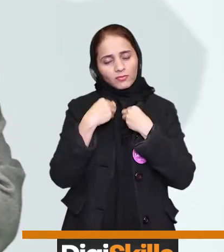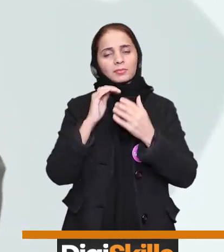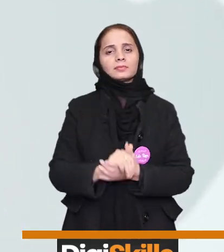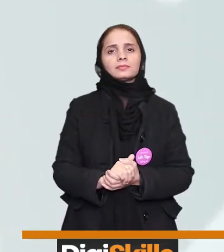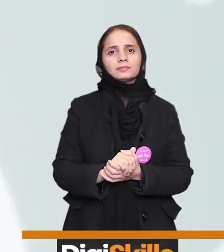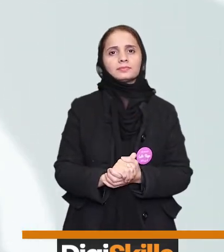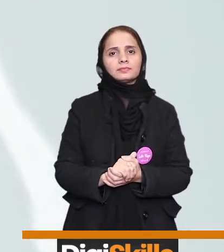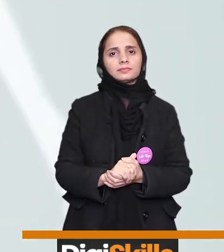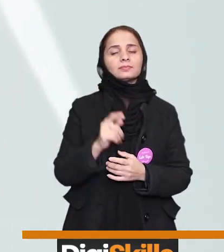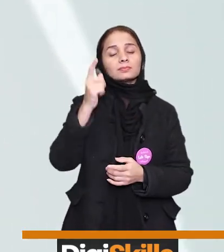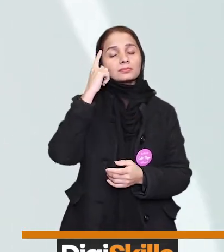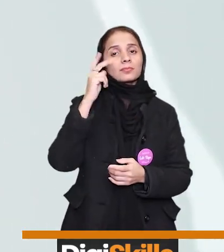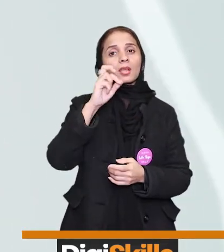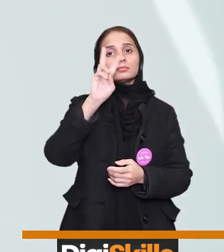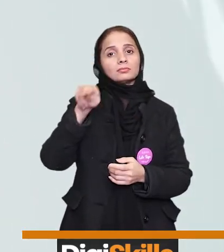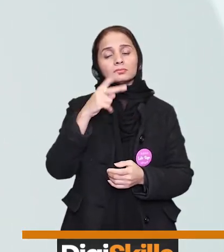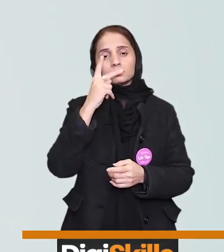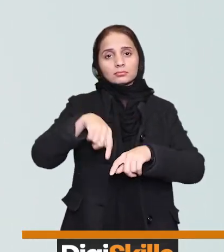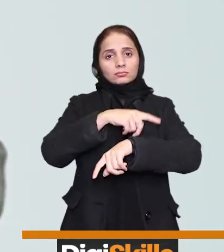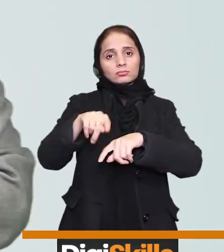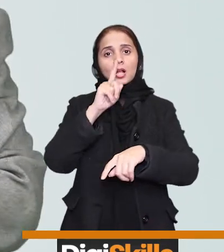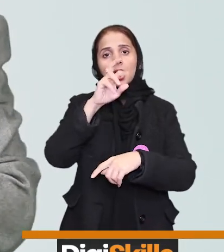which is 18 hours, you know 9 hours roughly Monday to Friday.